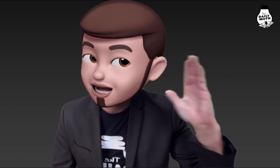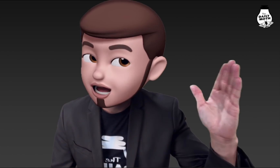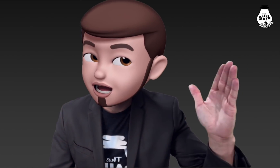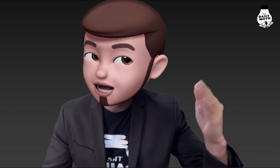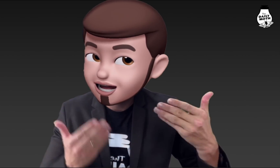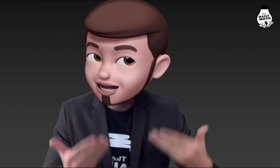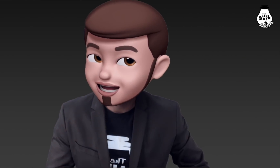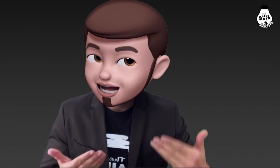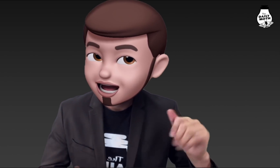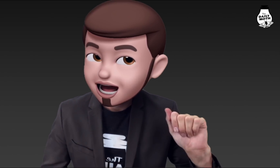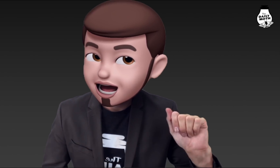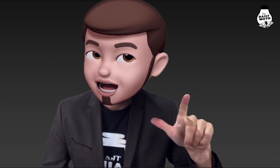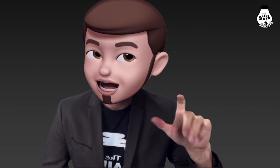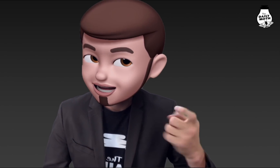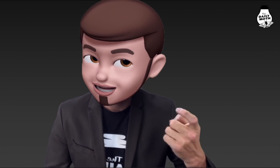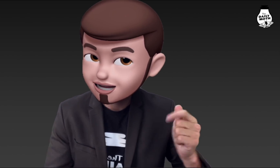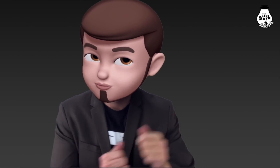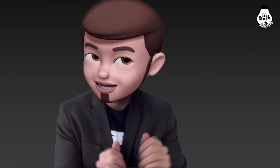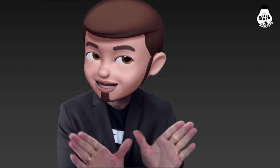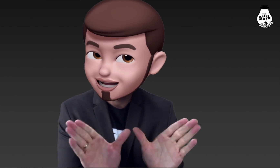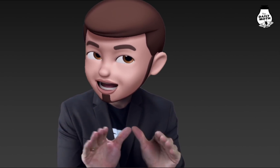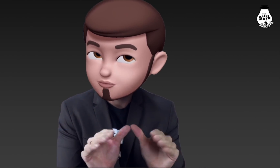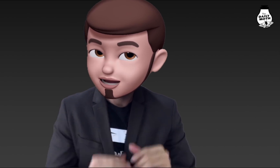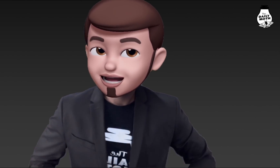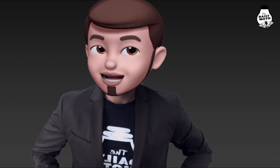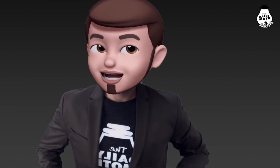Hi! It’s Alex with The Daily Moth.